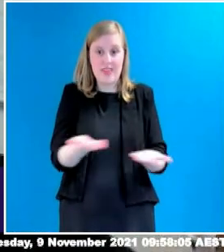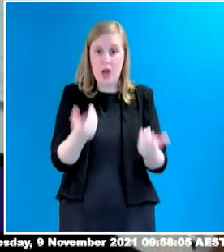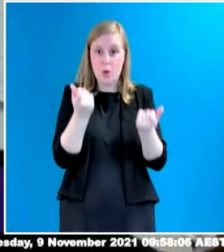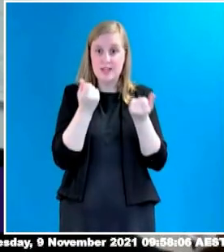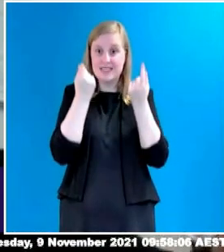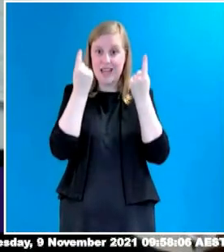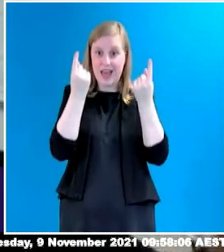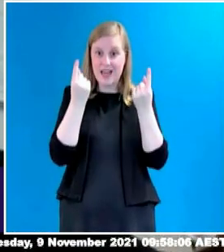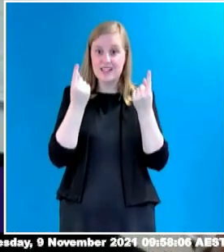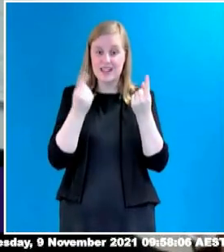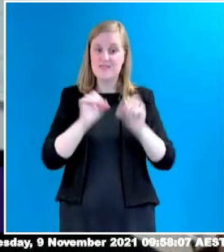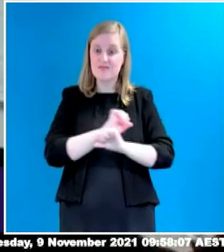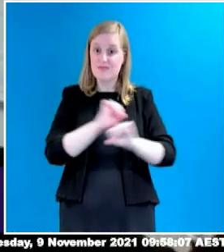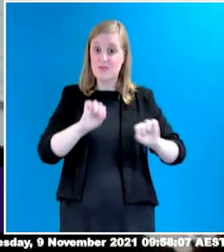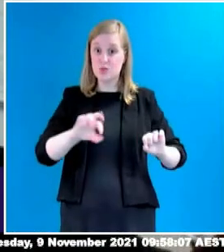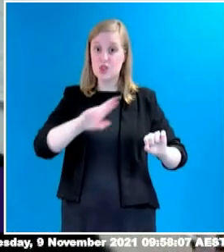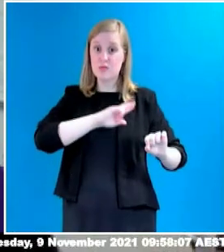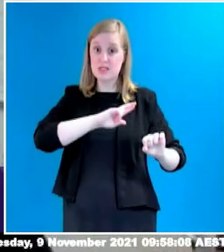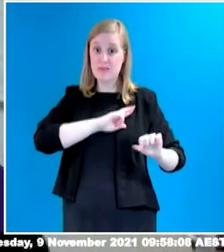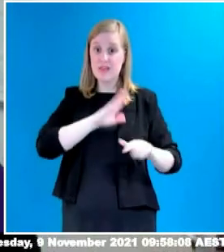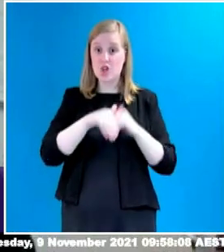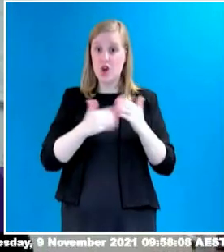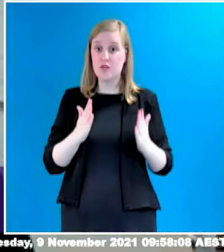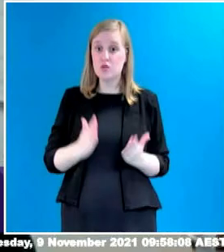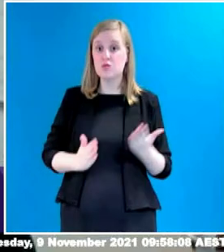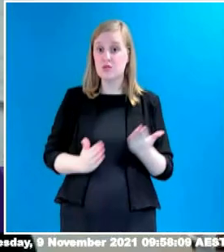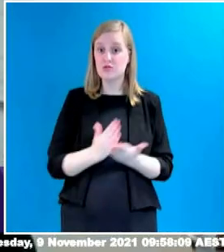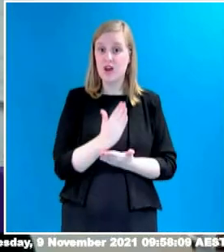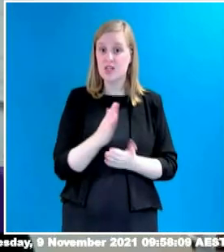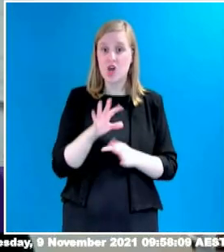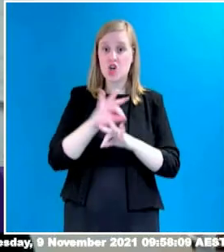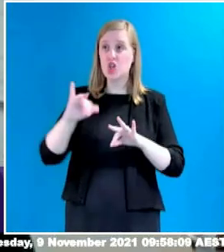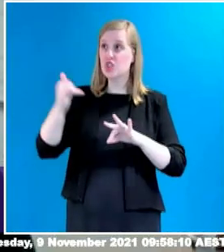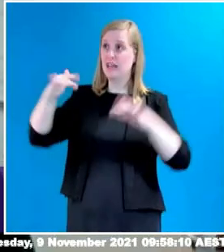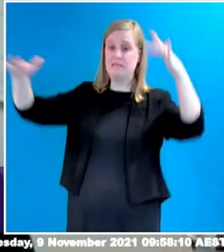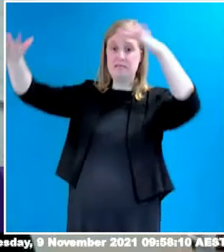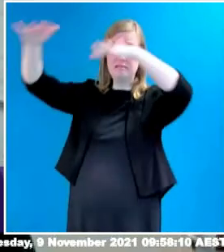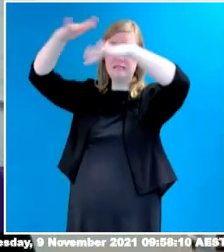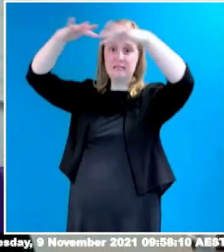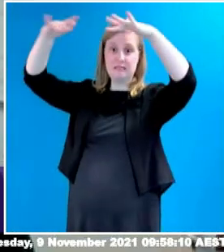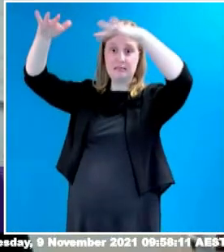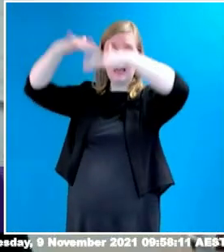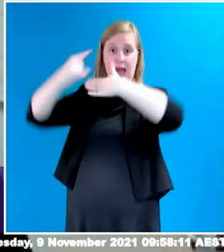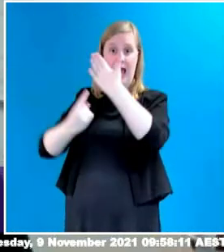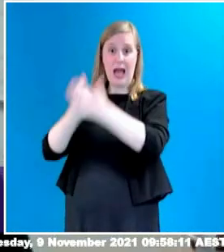this tower of ideology, it's actually about day-to-day events, day-to-day